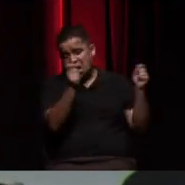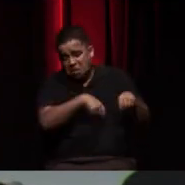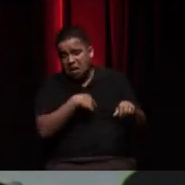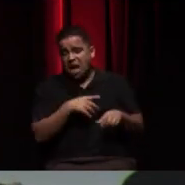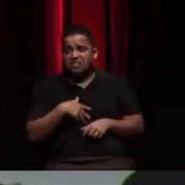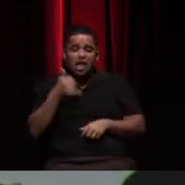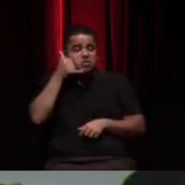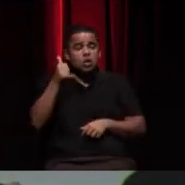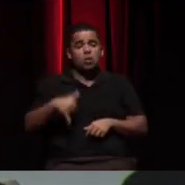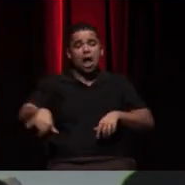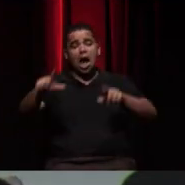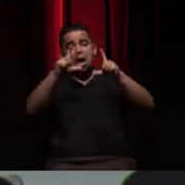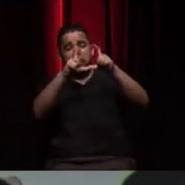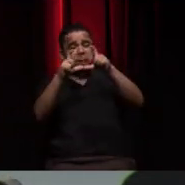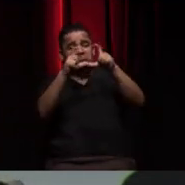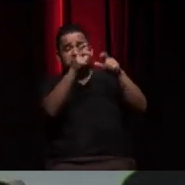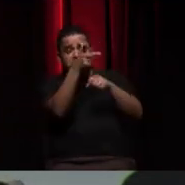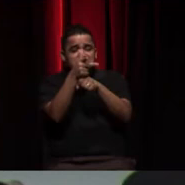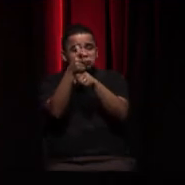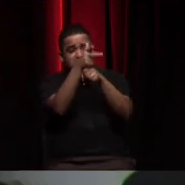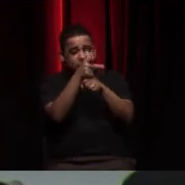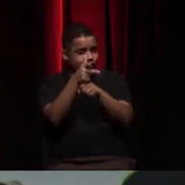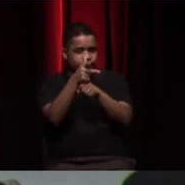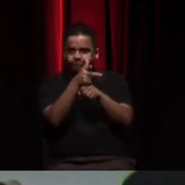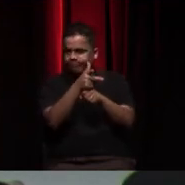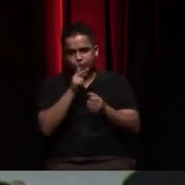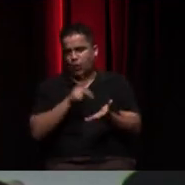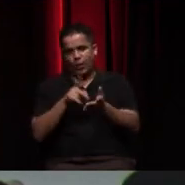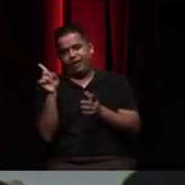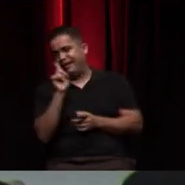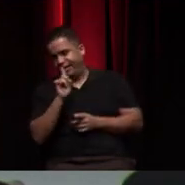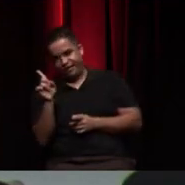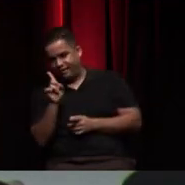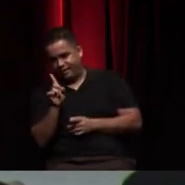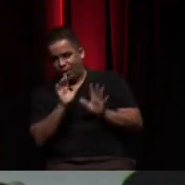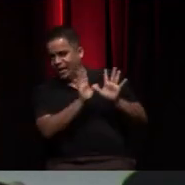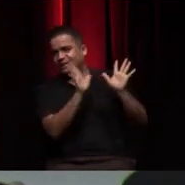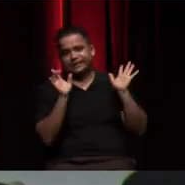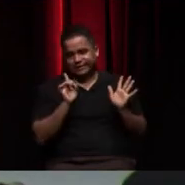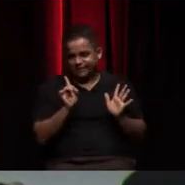So, I am doing it. It’s not true, it’s not true. Firstly, it’s not true.